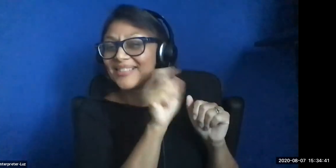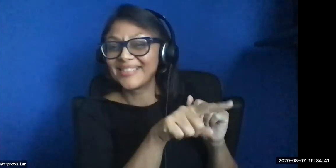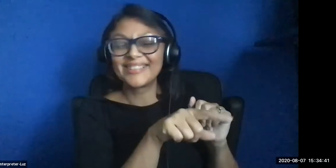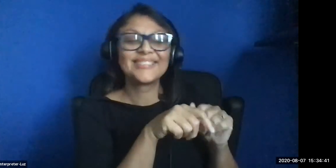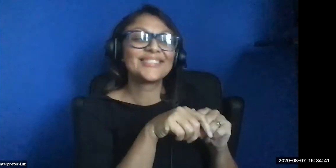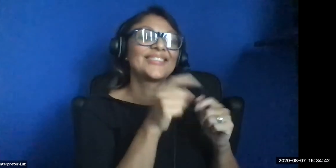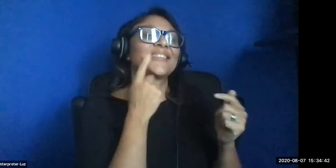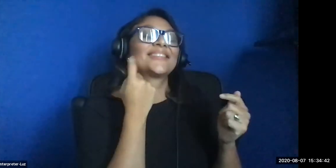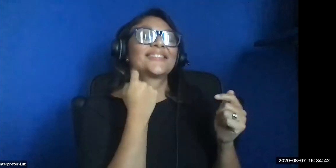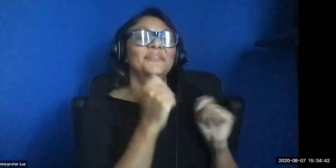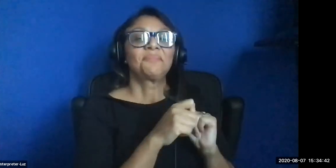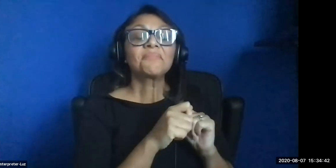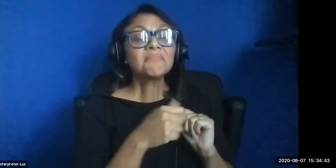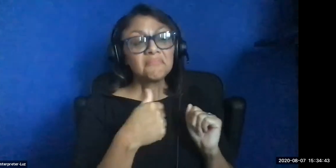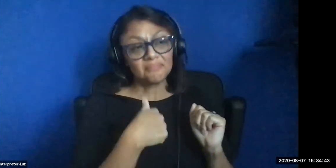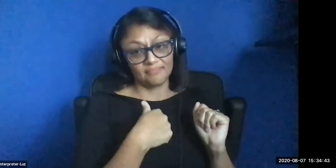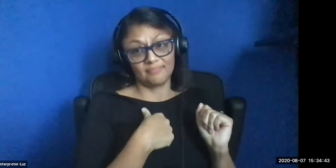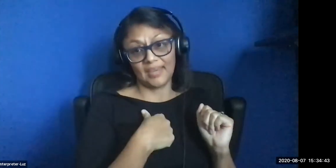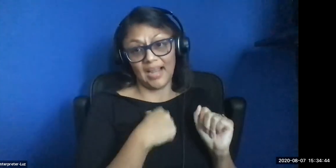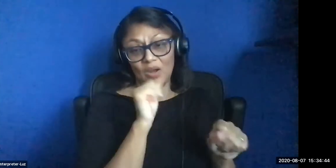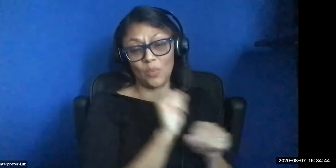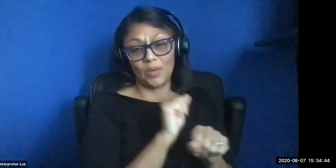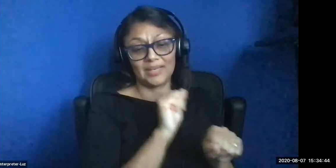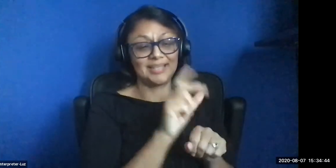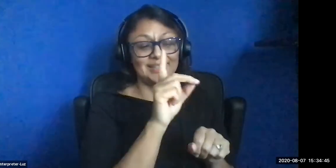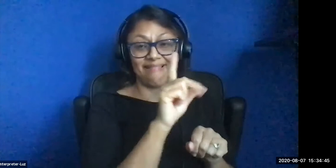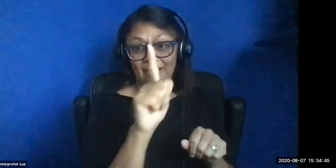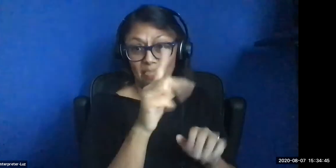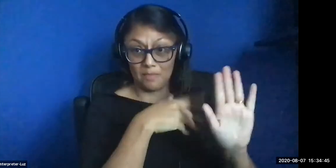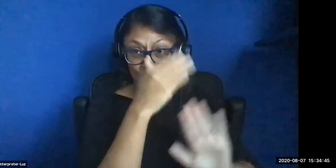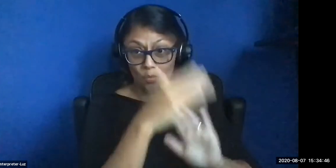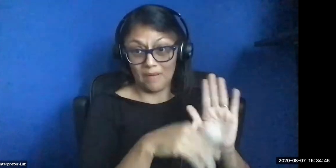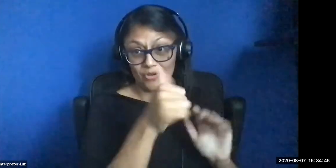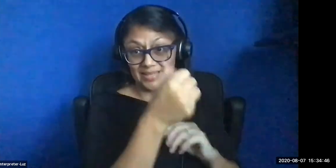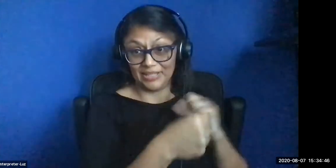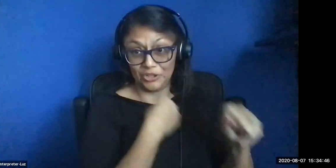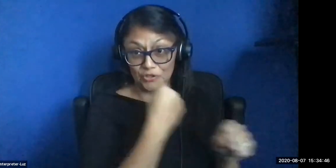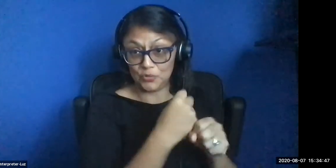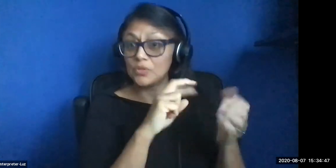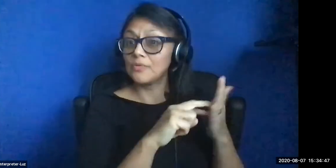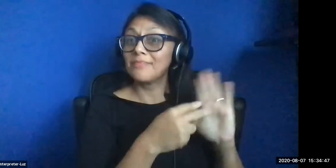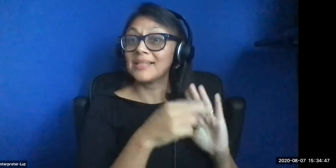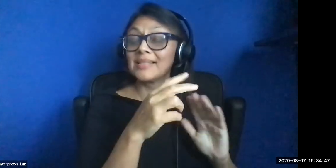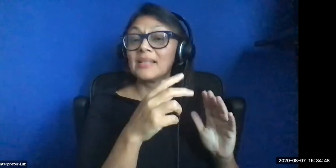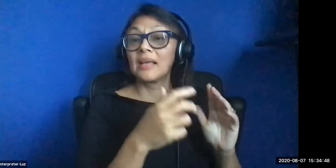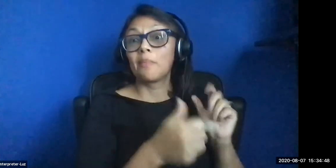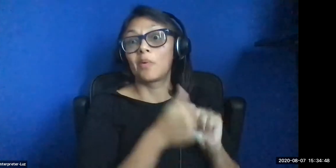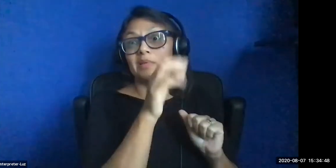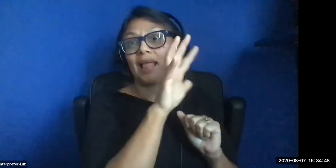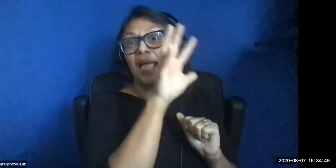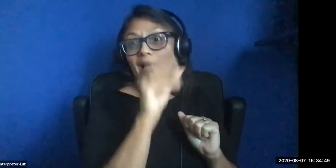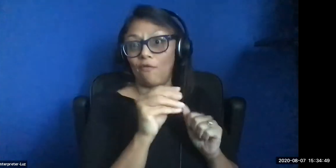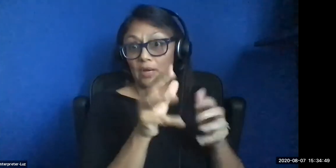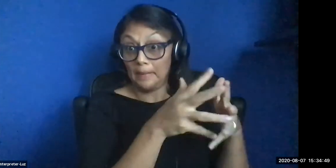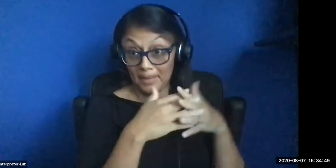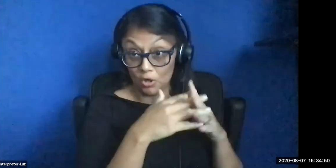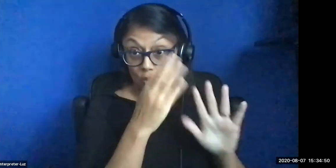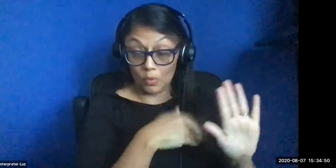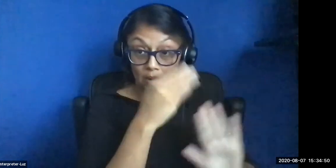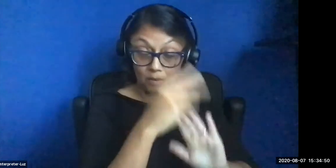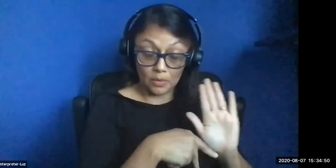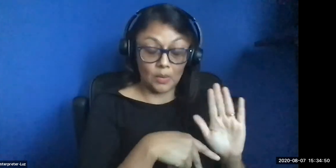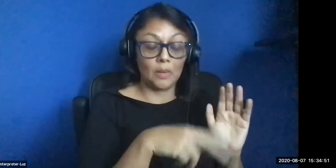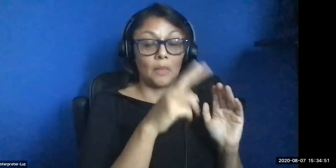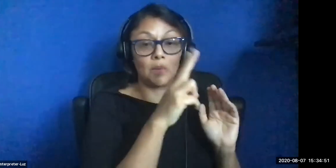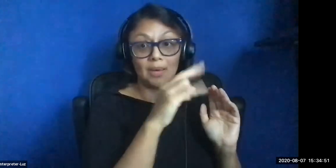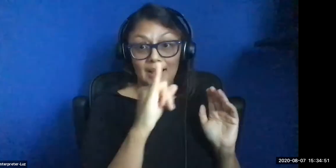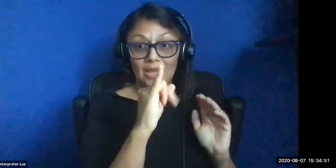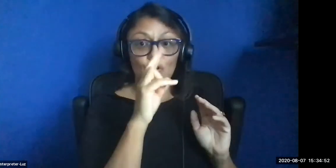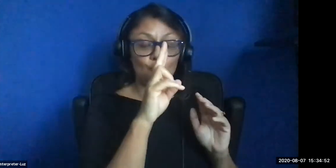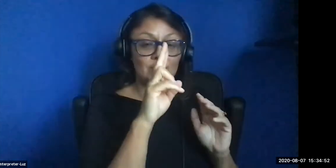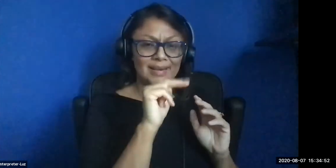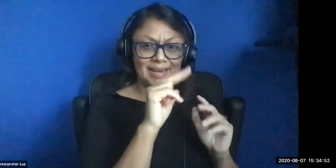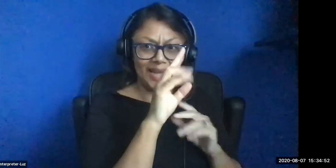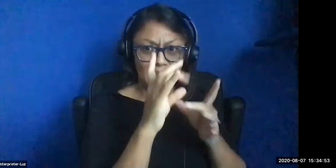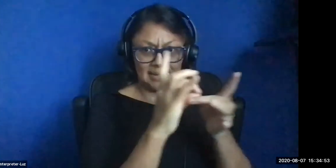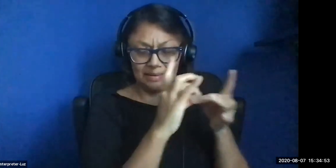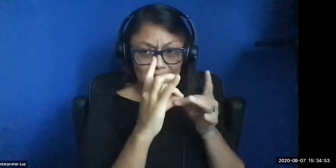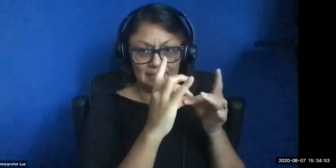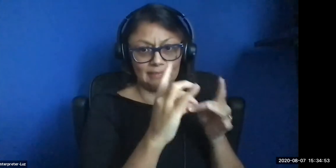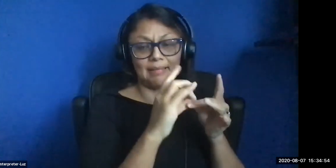Karen Crocket: I've worked with the ideal a program for 10 years which is an all African American program and UCLA, which is united Southeast Asian American program for longer than that.